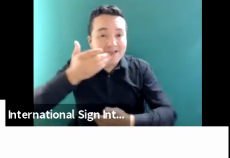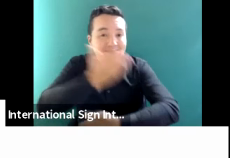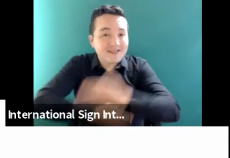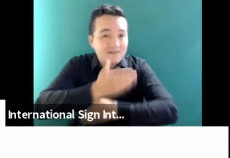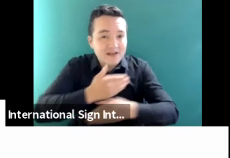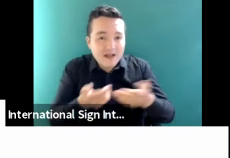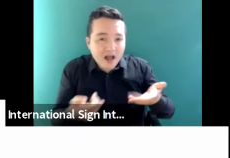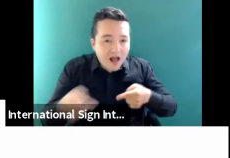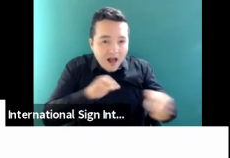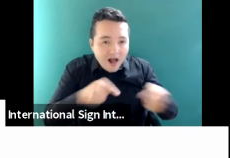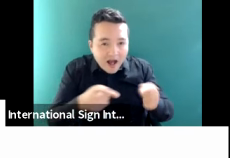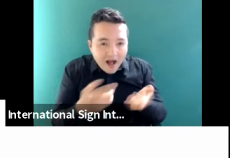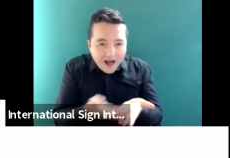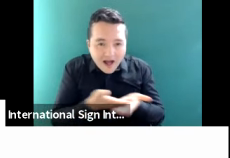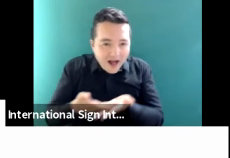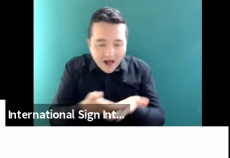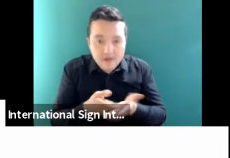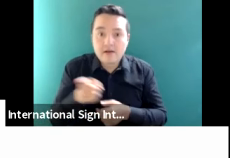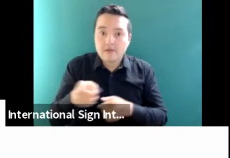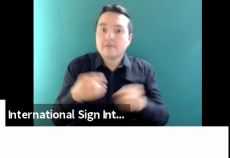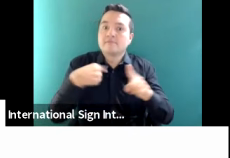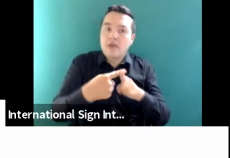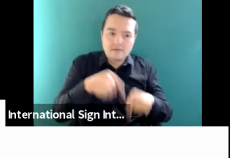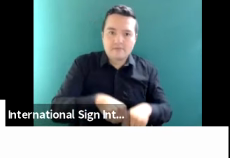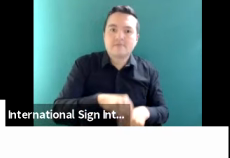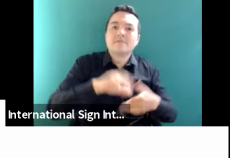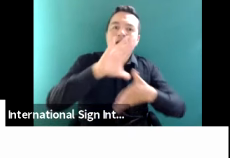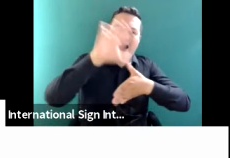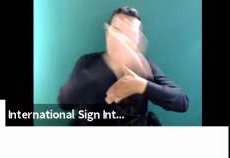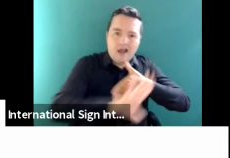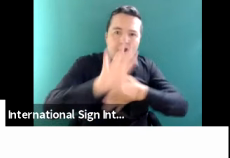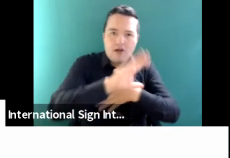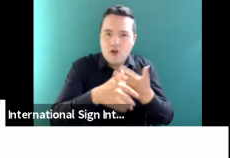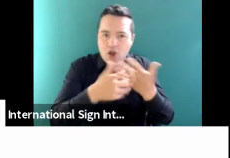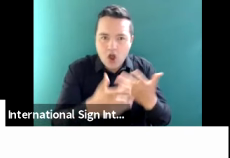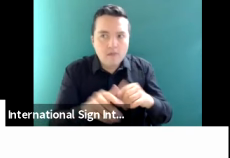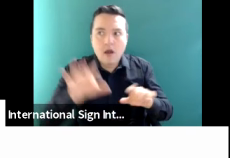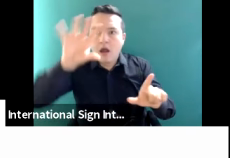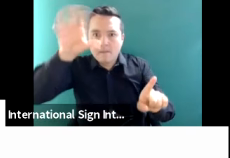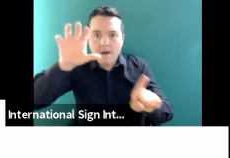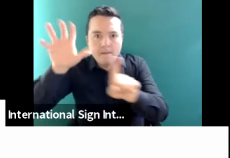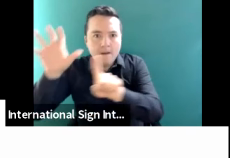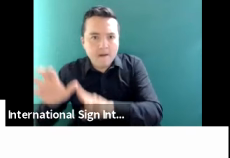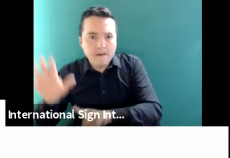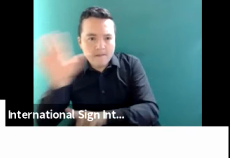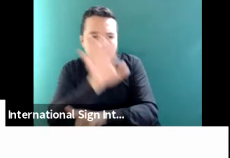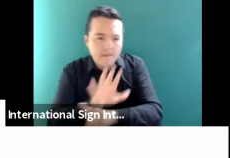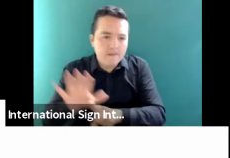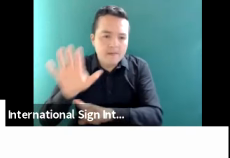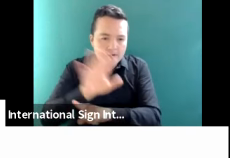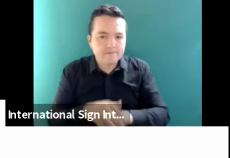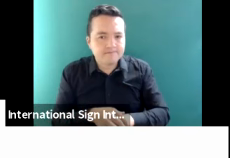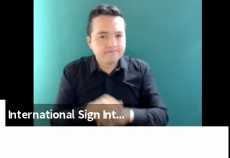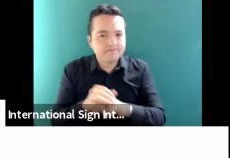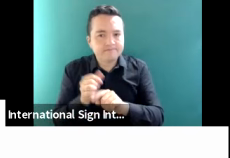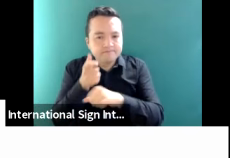They have been tremendous in doing research around the world.